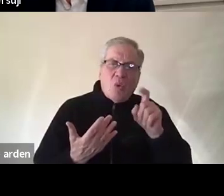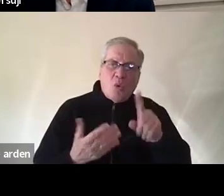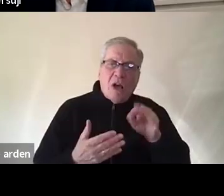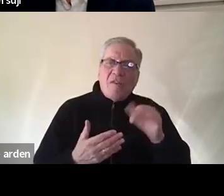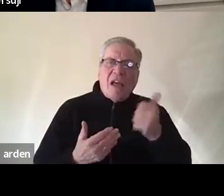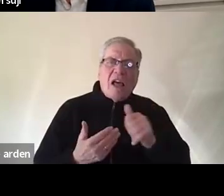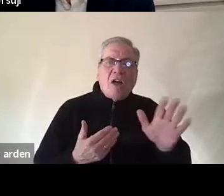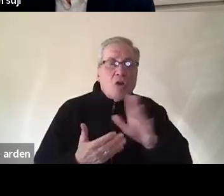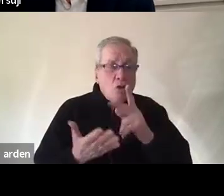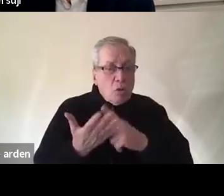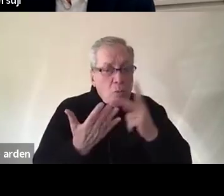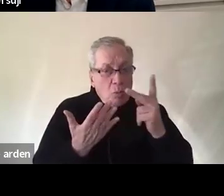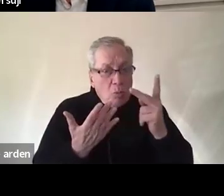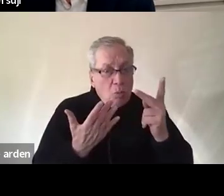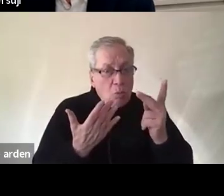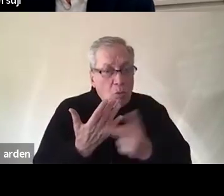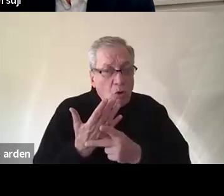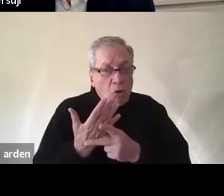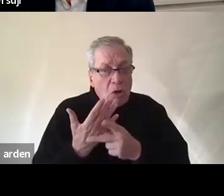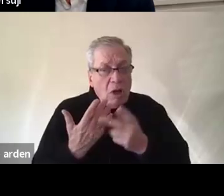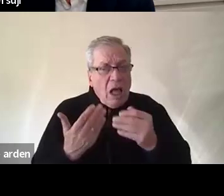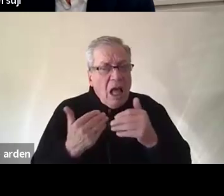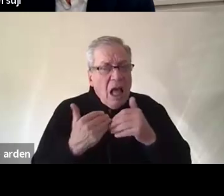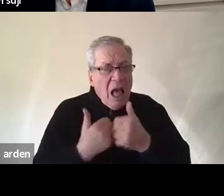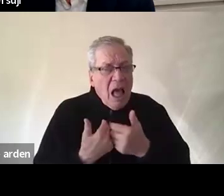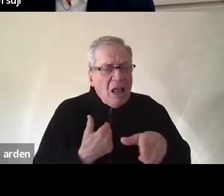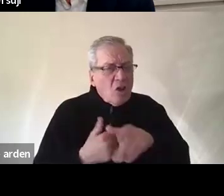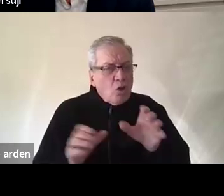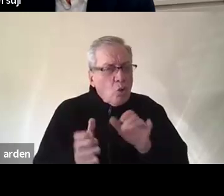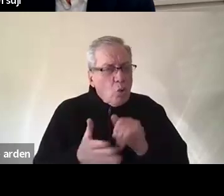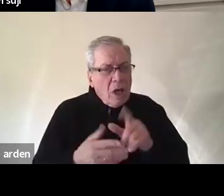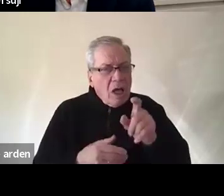of your programs are addressing this another go about that,